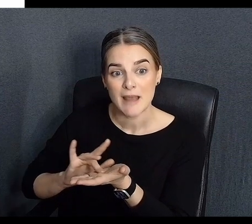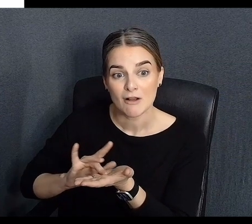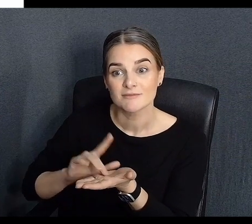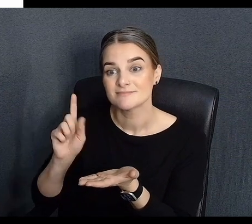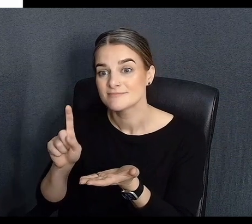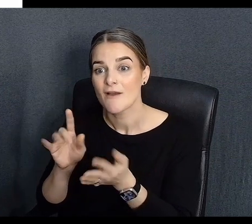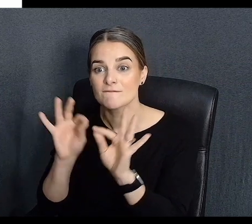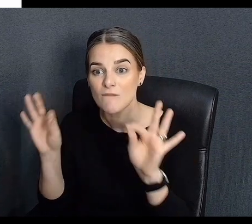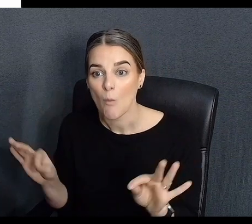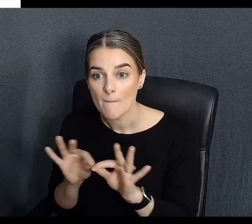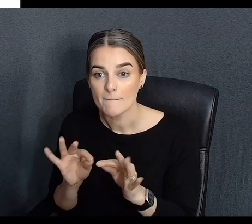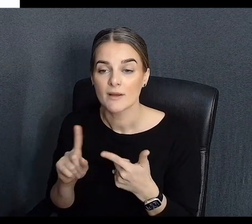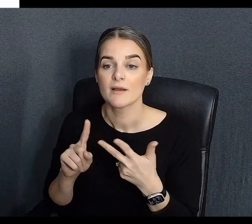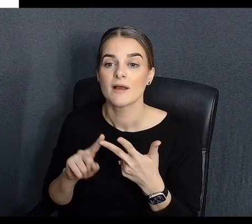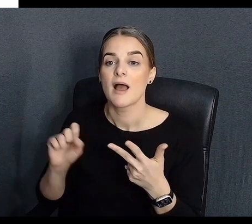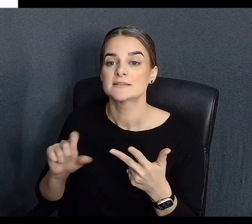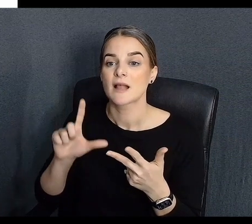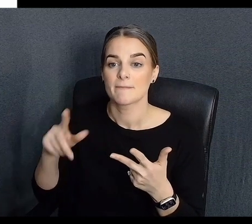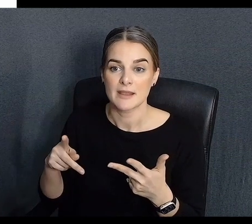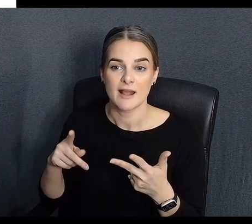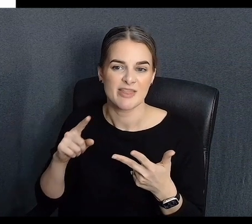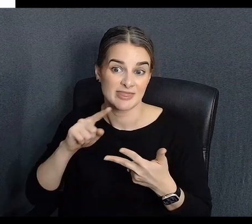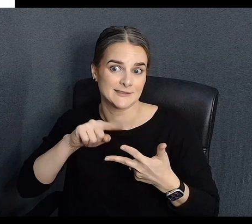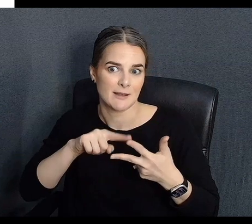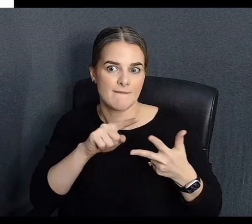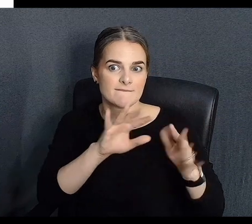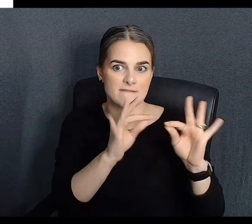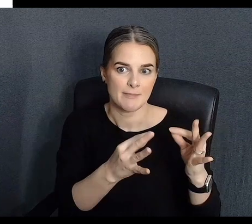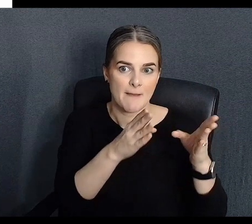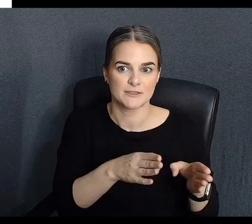And then there's the SLP's super long and detailed insurance funding report.